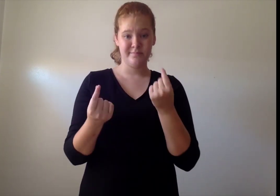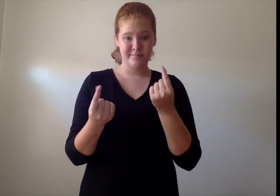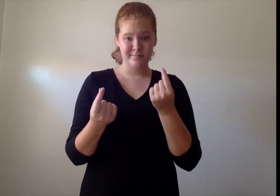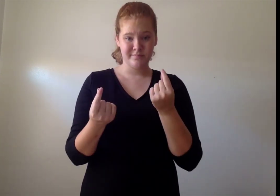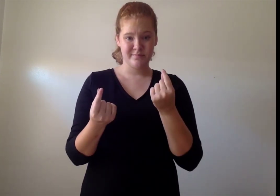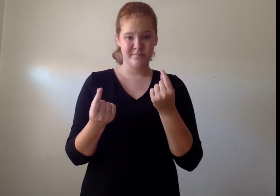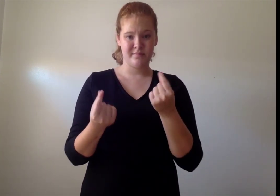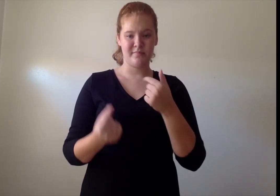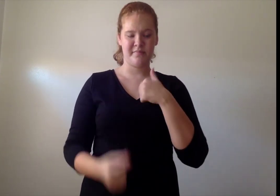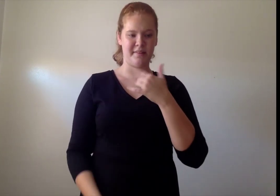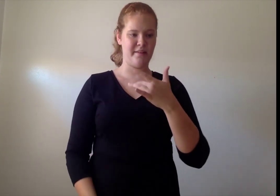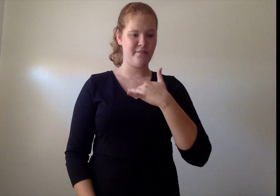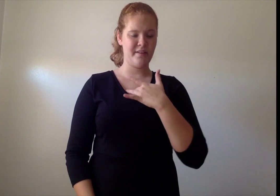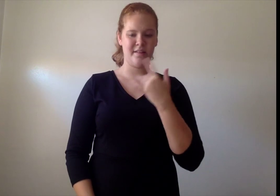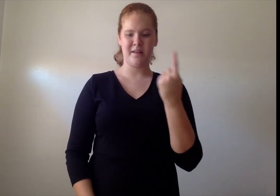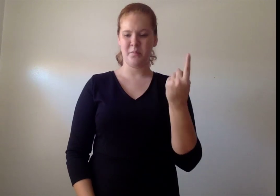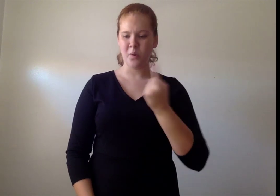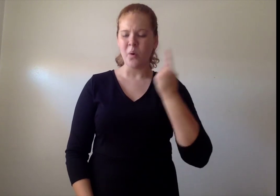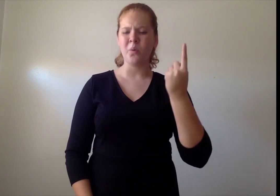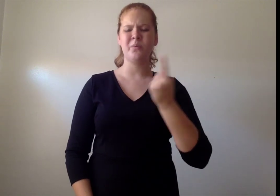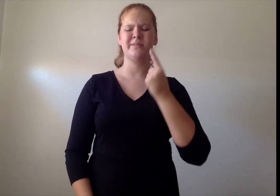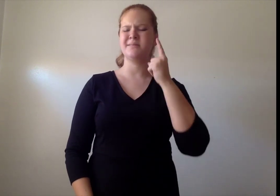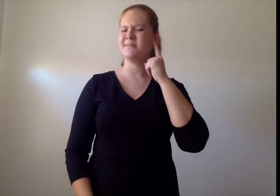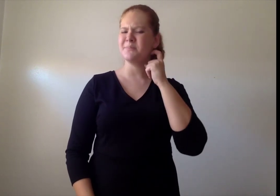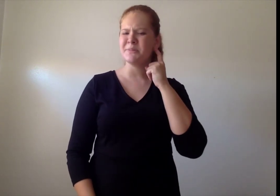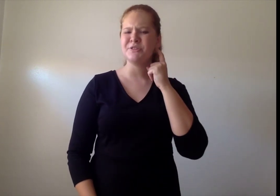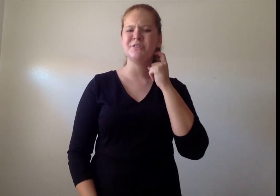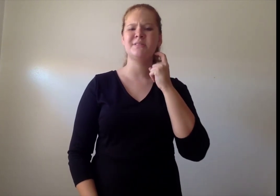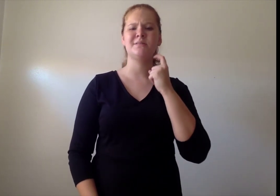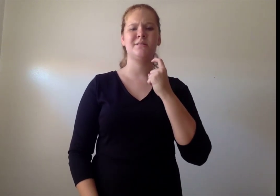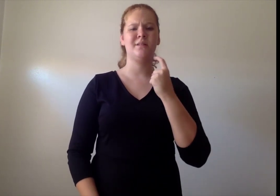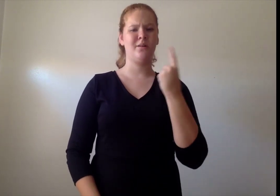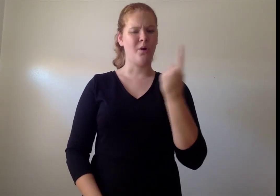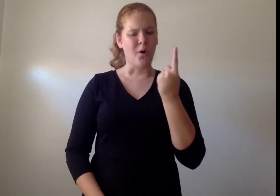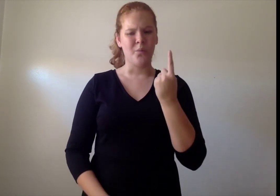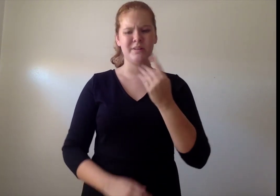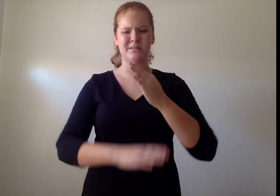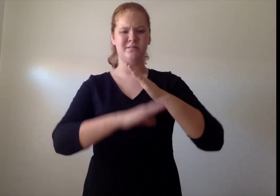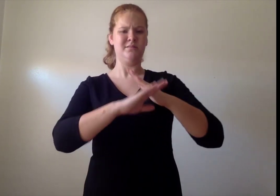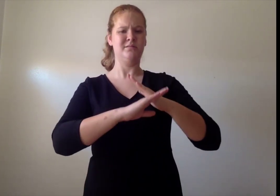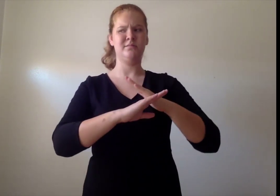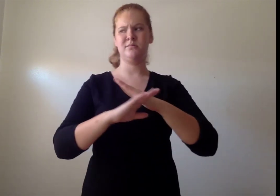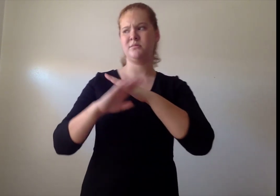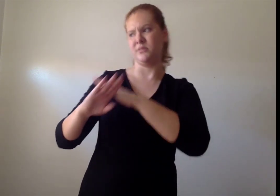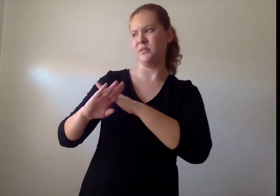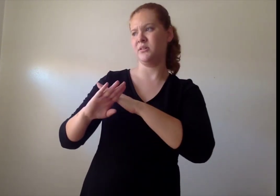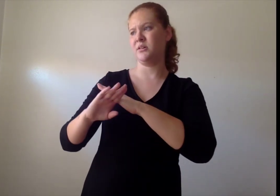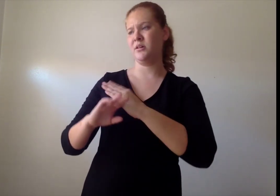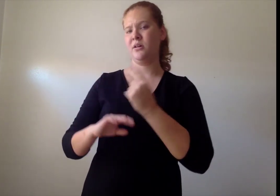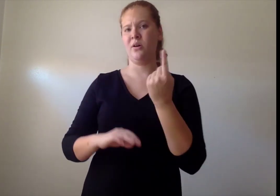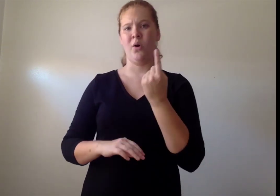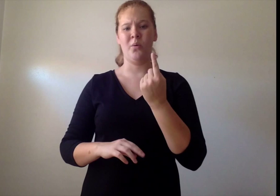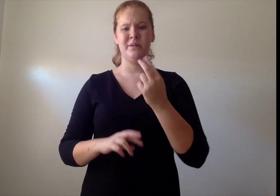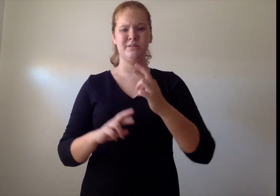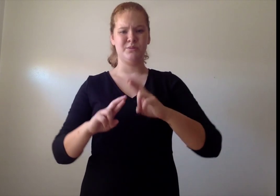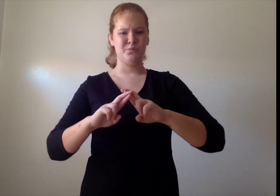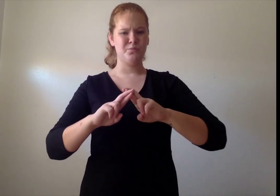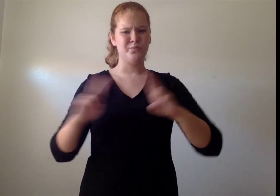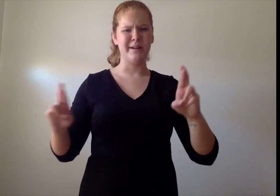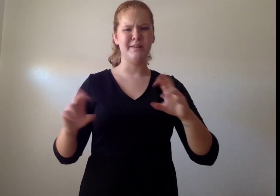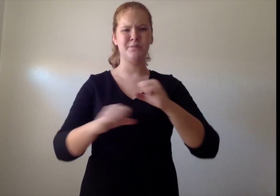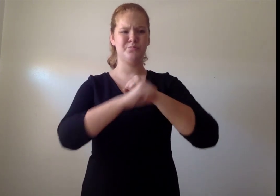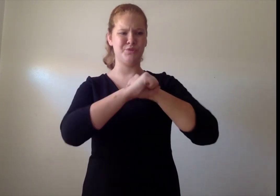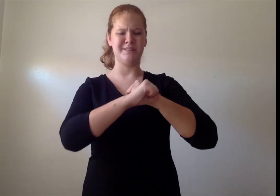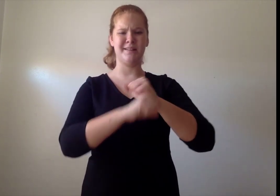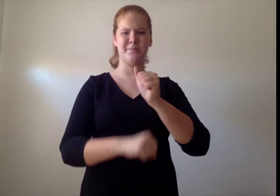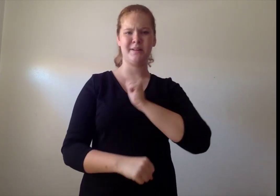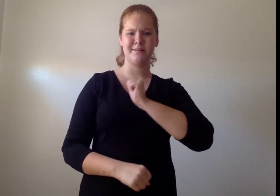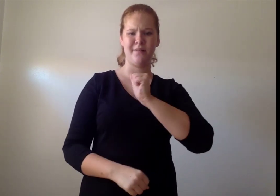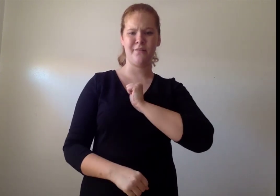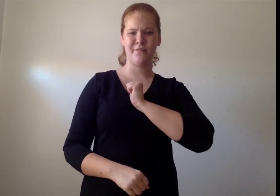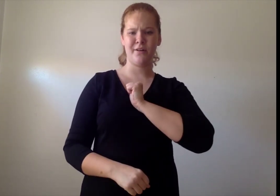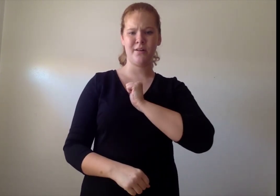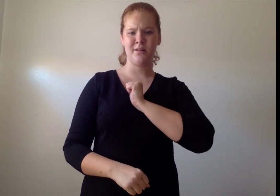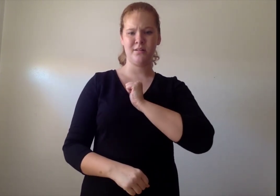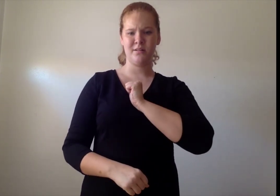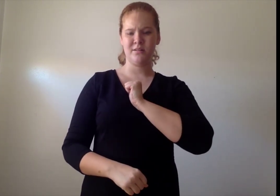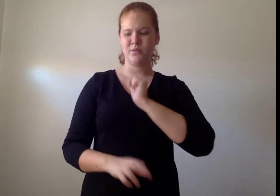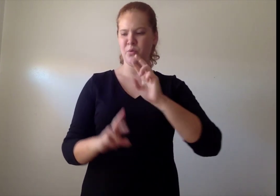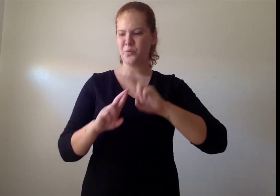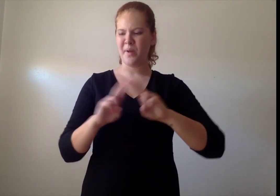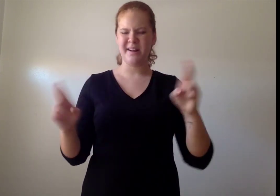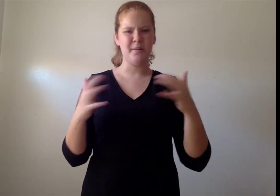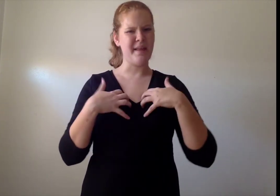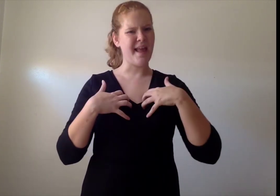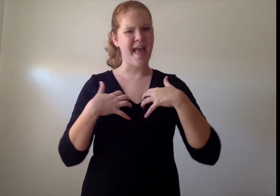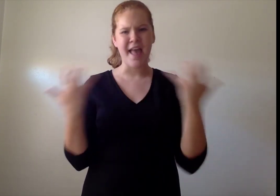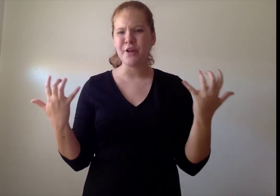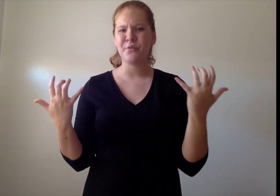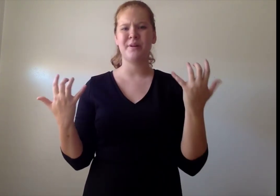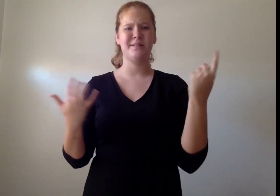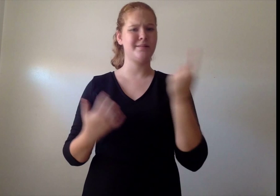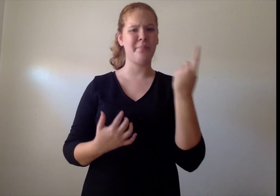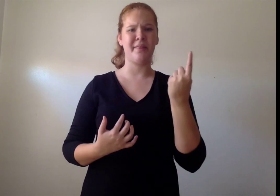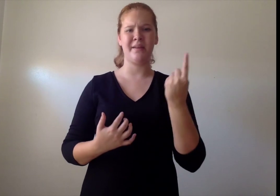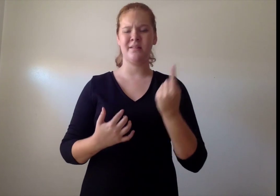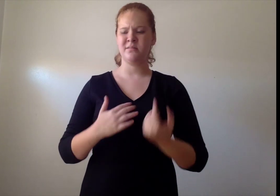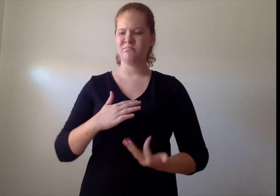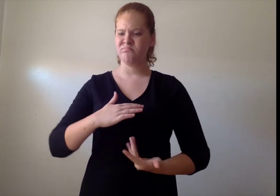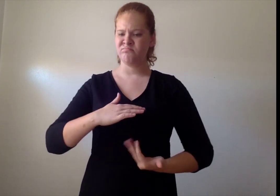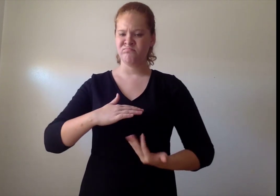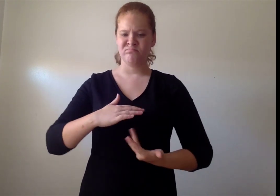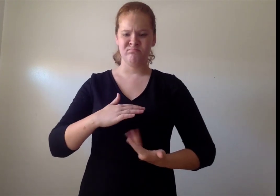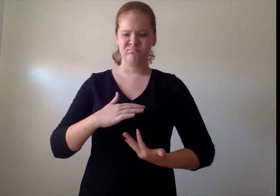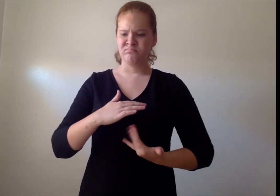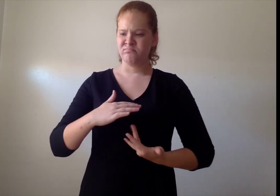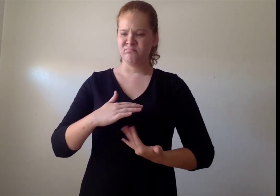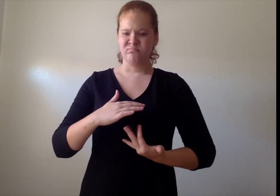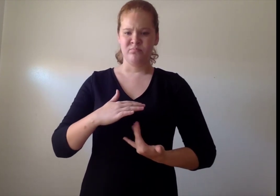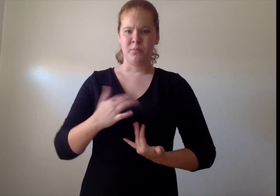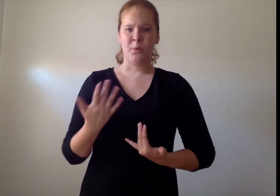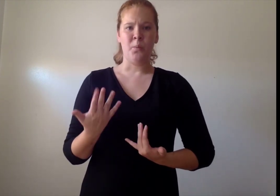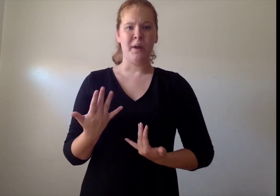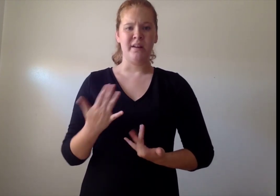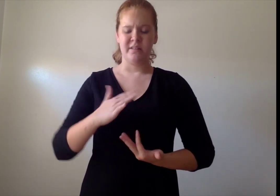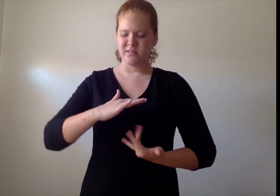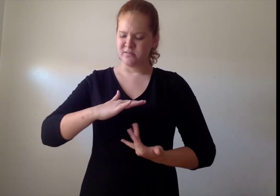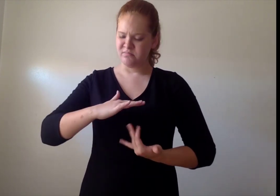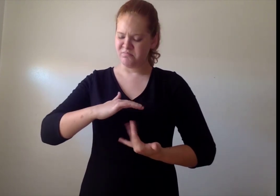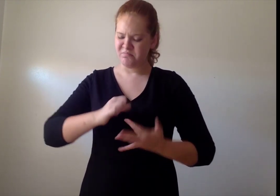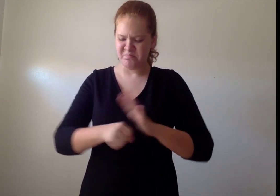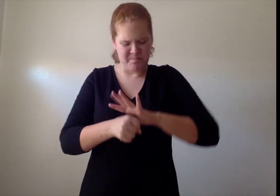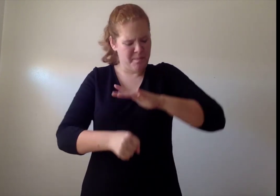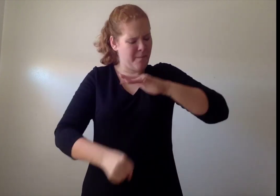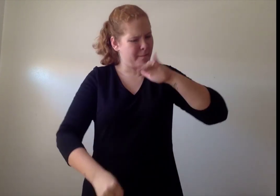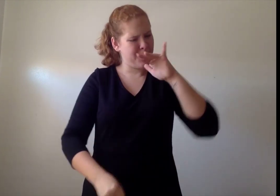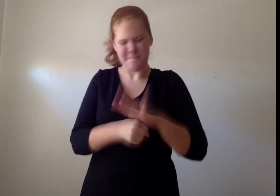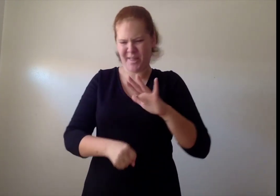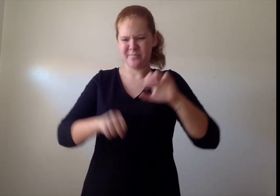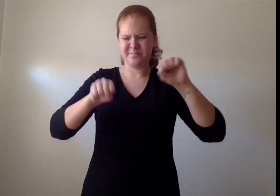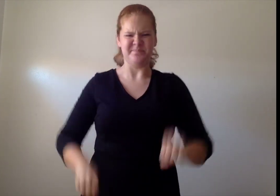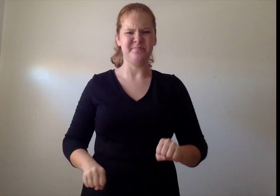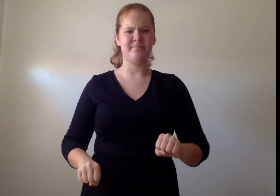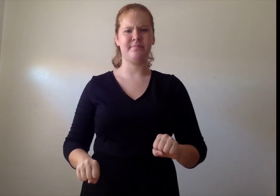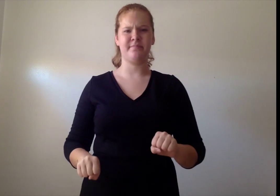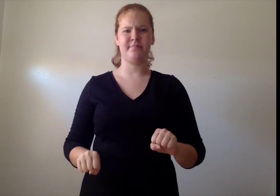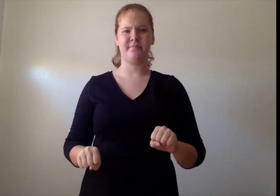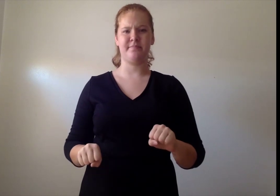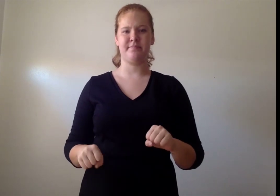always guarded, ready to defend myself, ready to be angry.